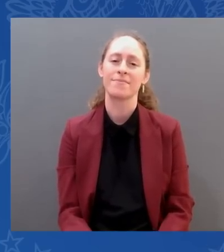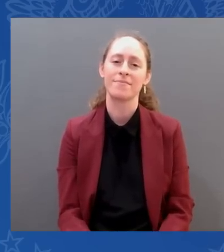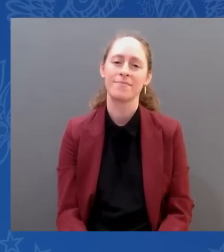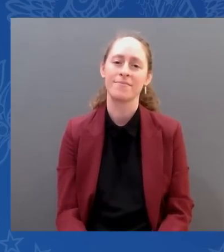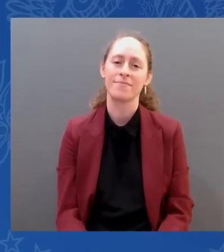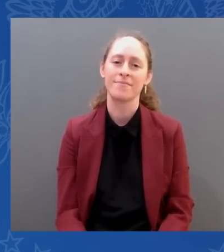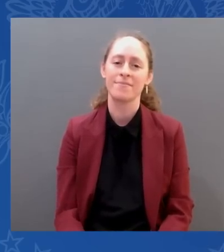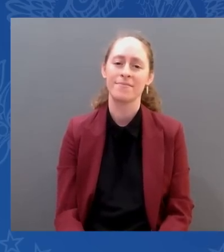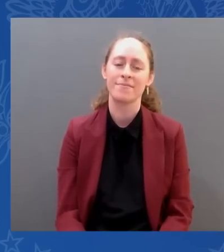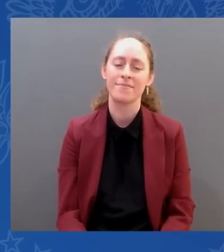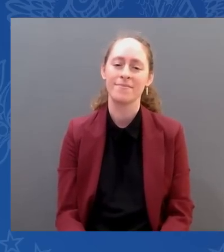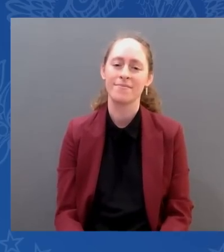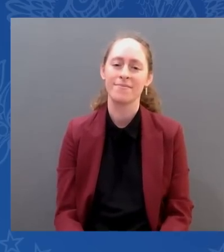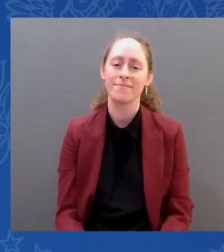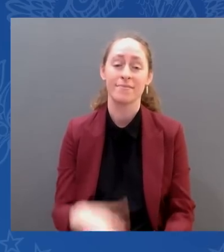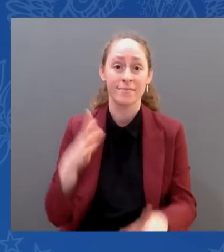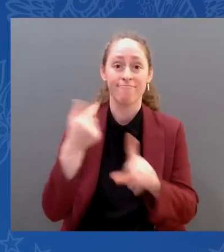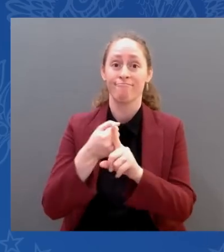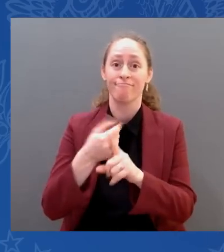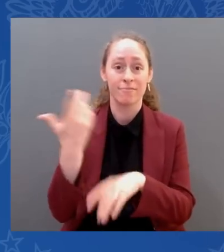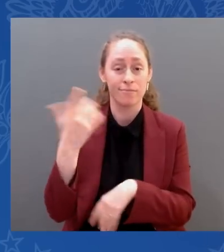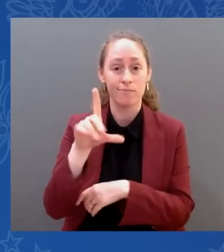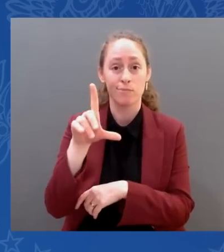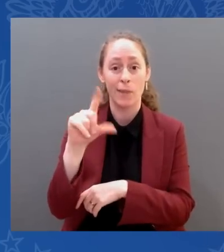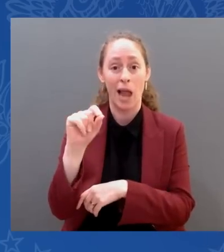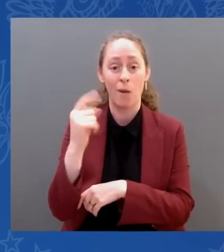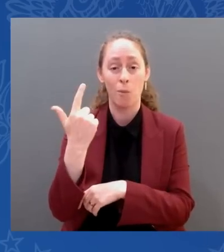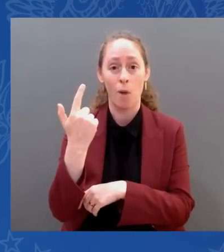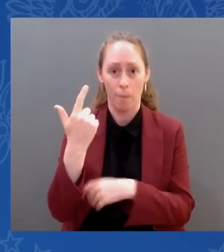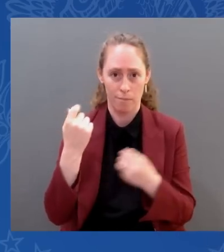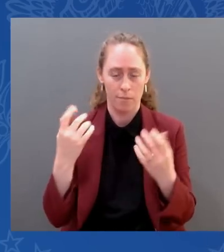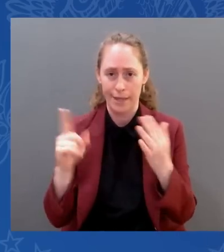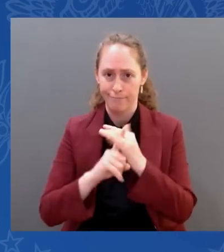over 20 million TEUs crossed these docks.